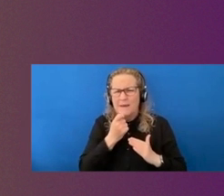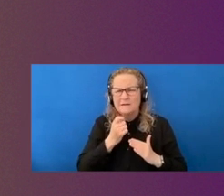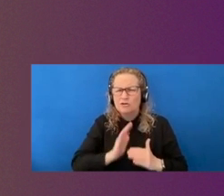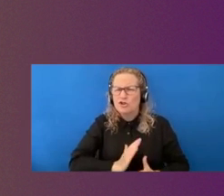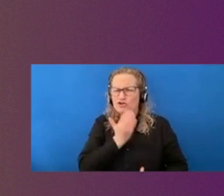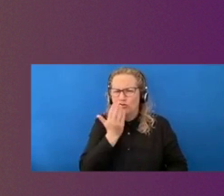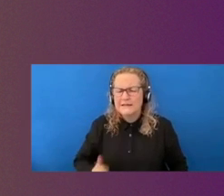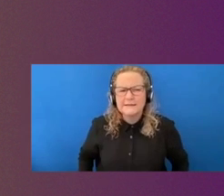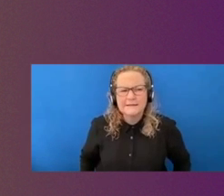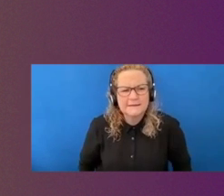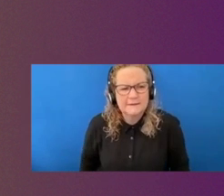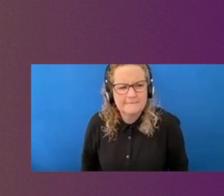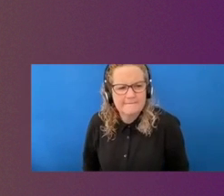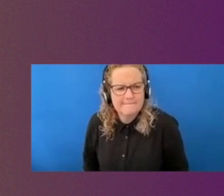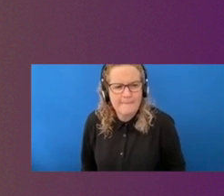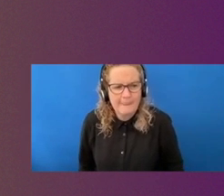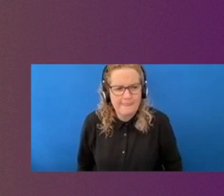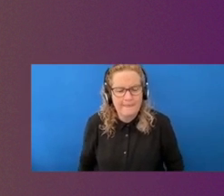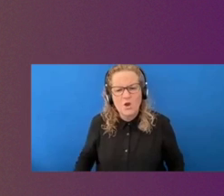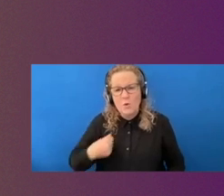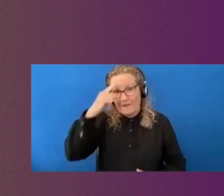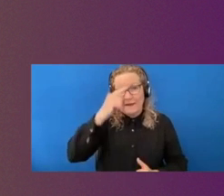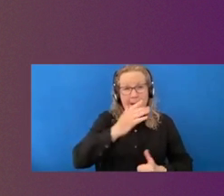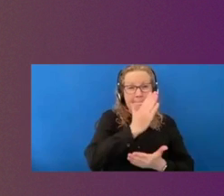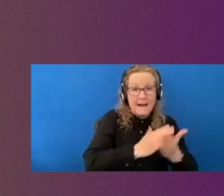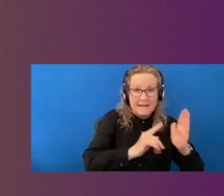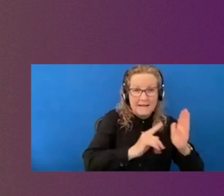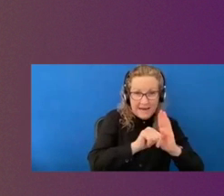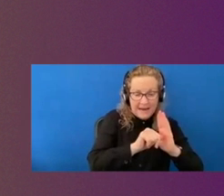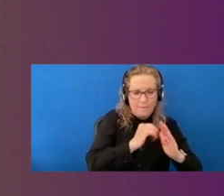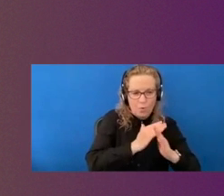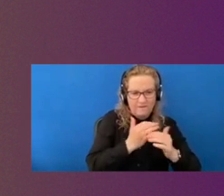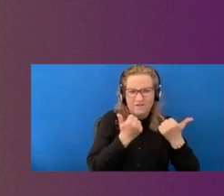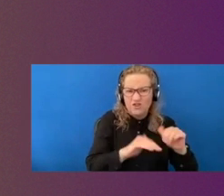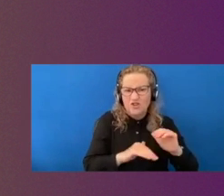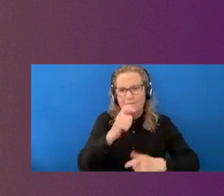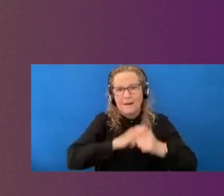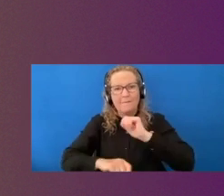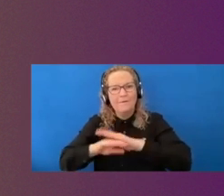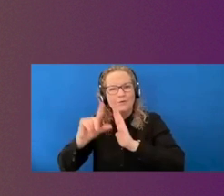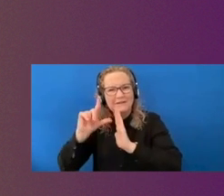the shift from part-time to full-time work has brought a shift about in the way people treat